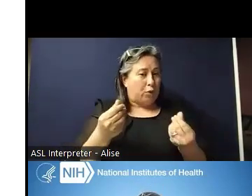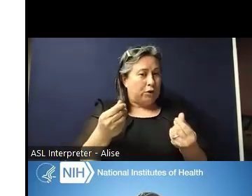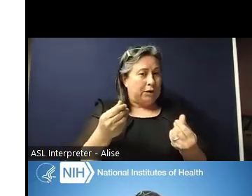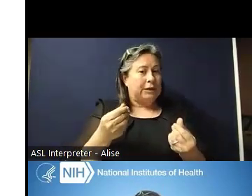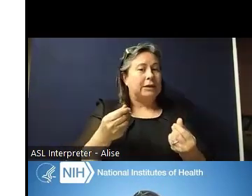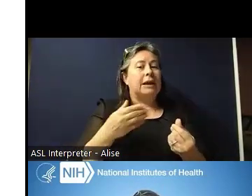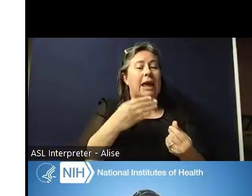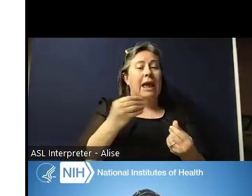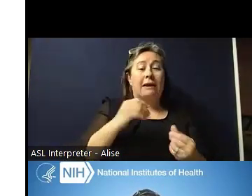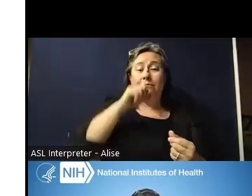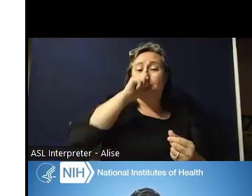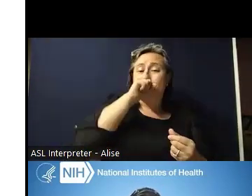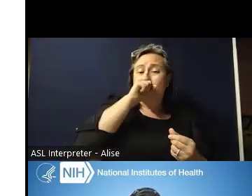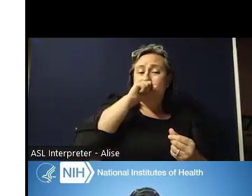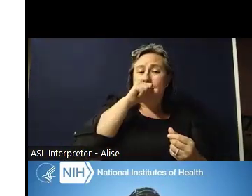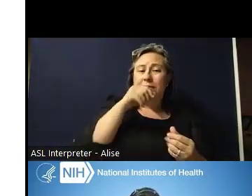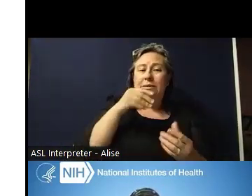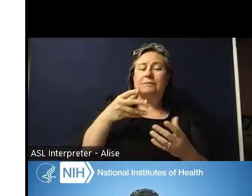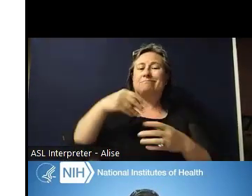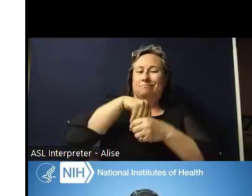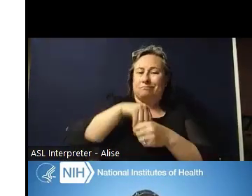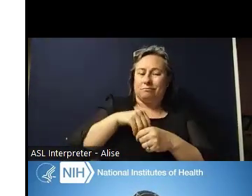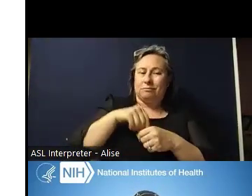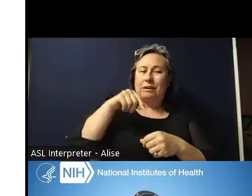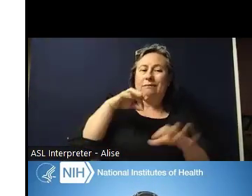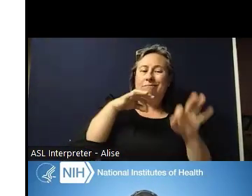is laid out and outlined in the written agreement.